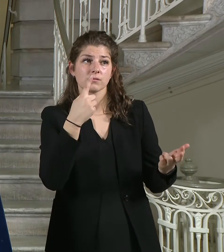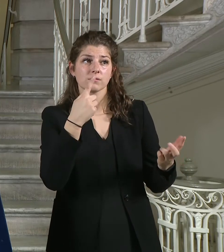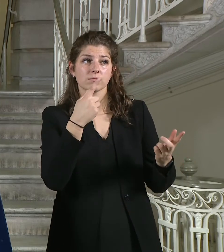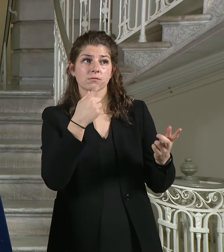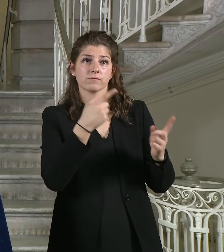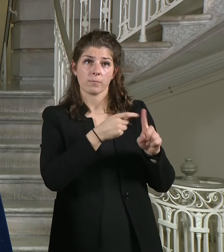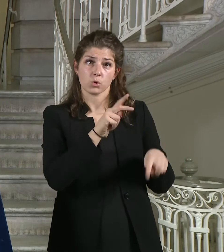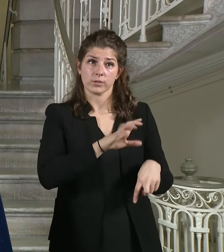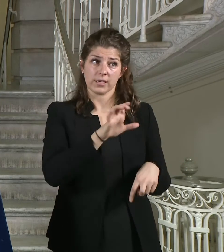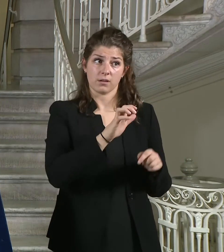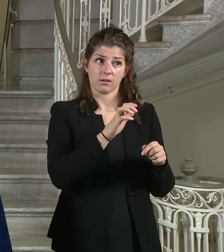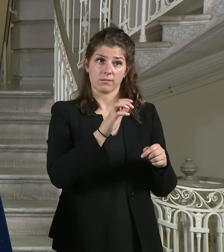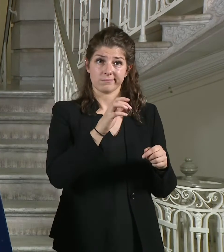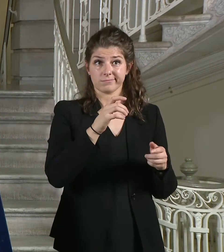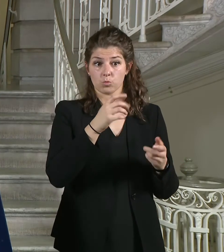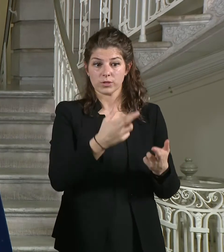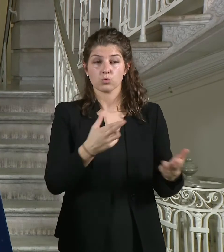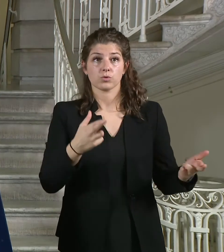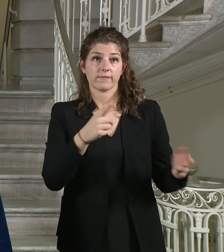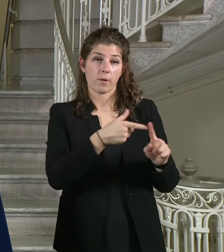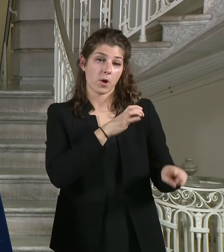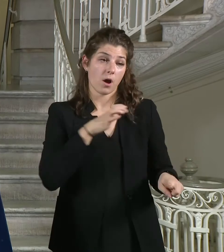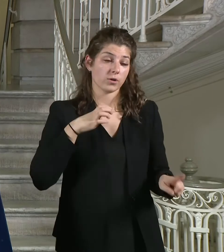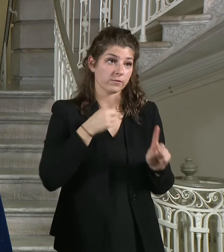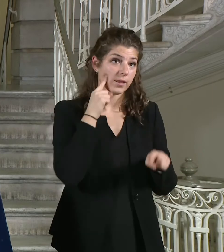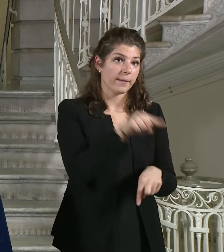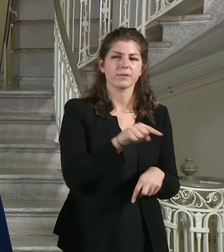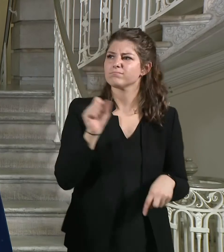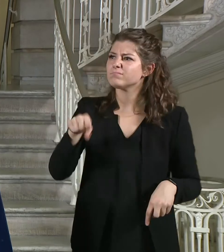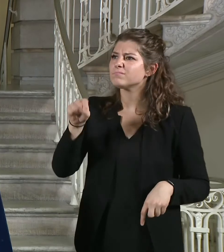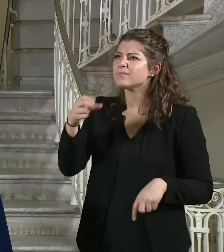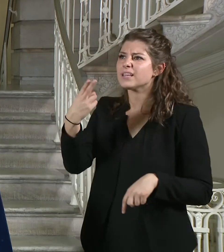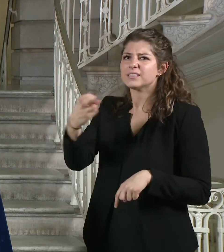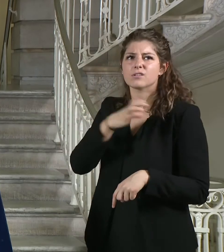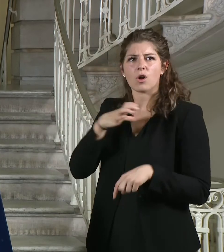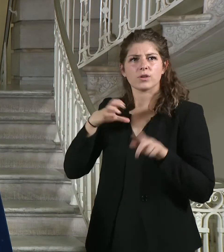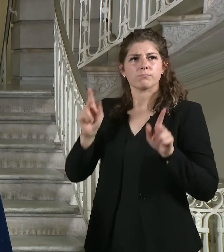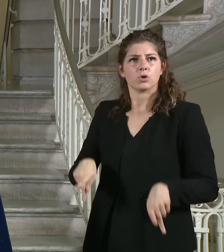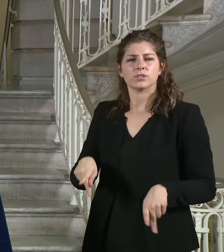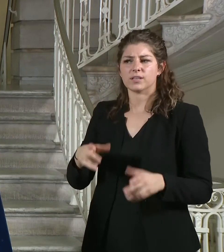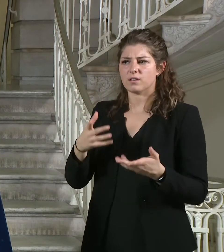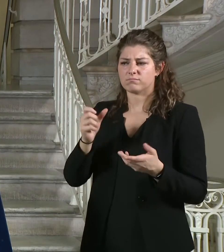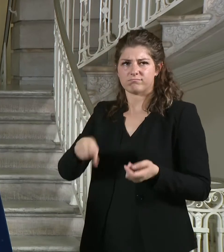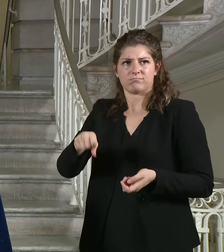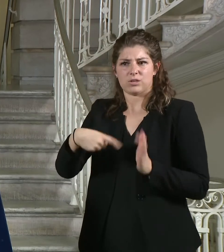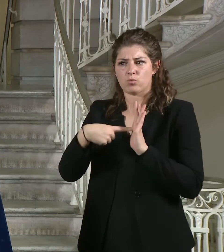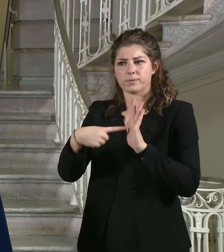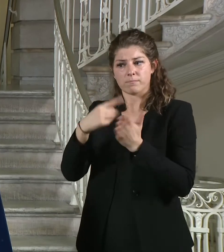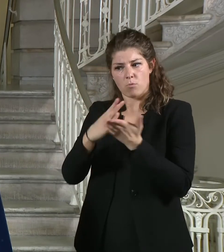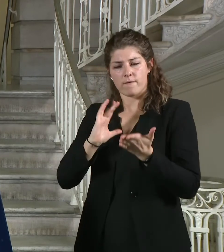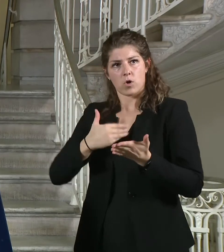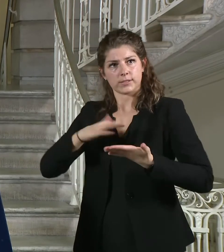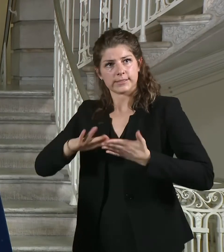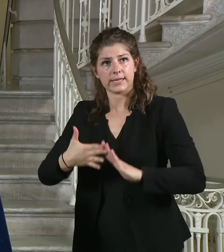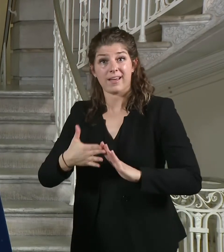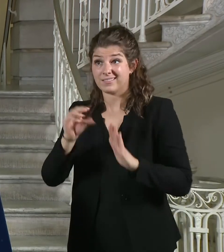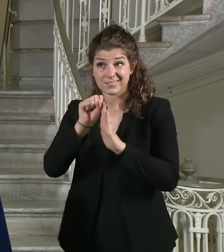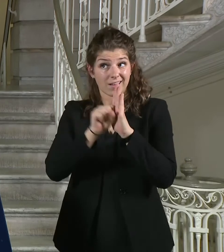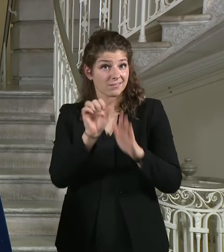ABLE TO --